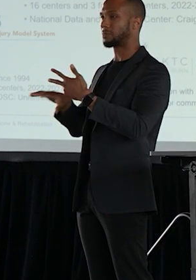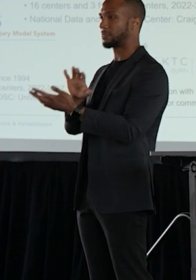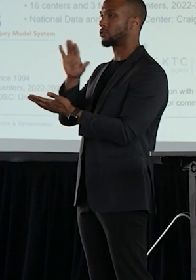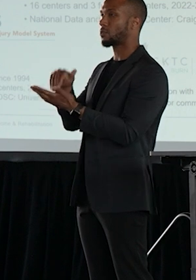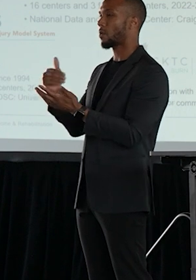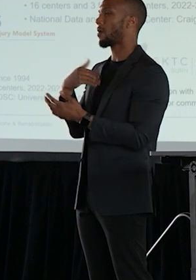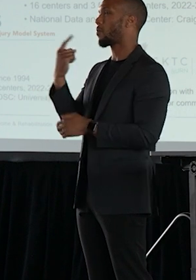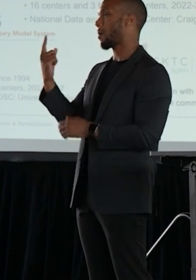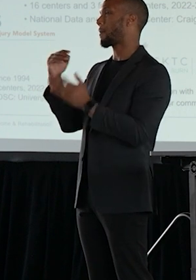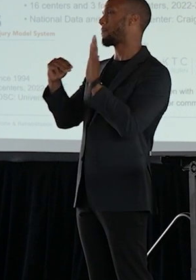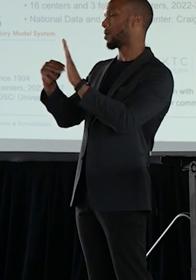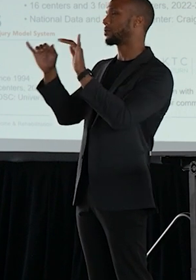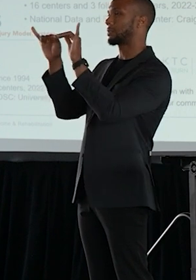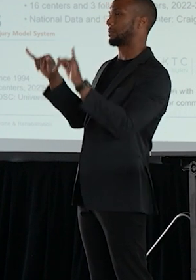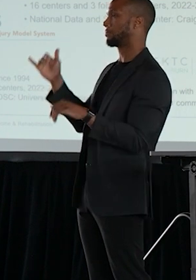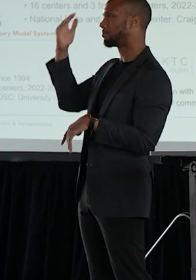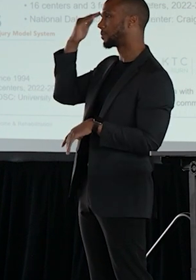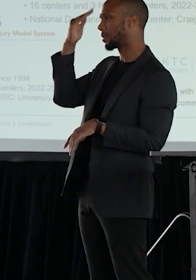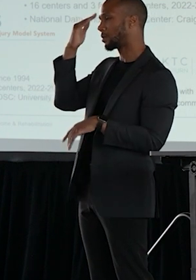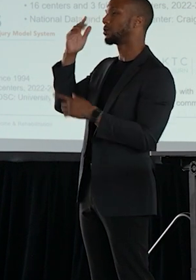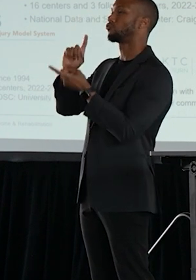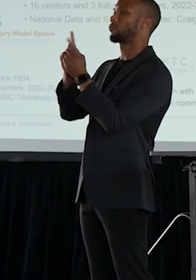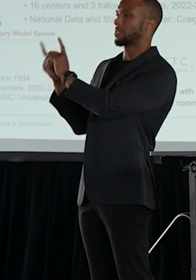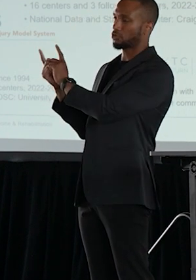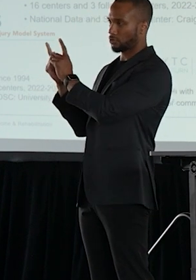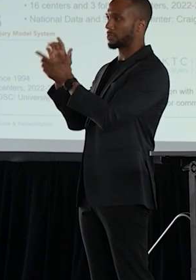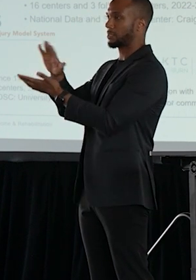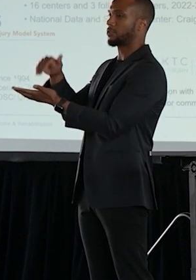model system Knowledge Translation center, MSKTC. So